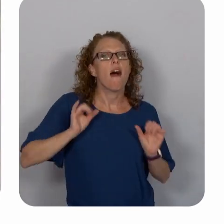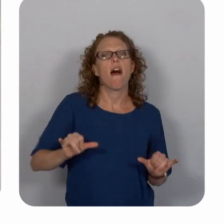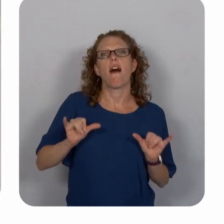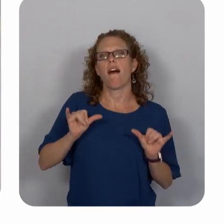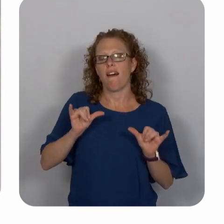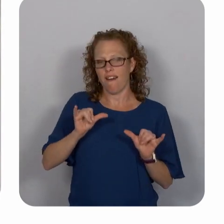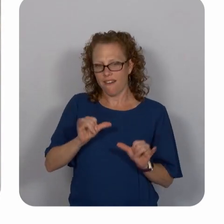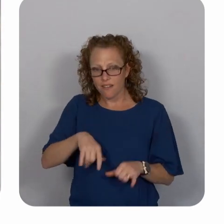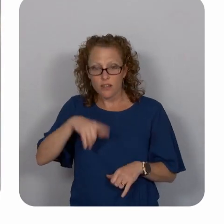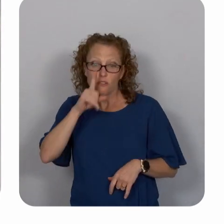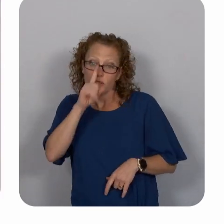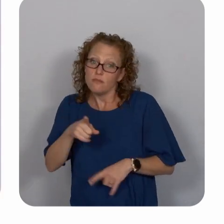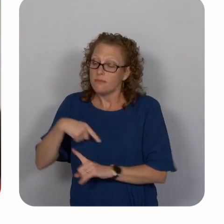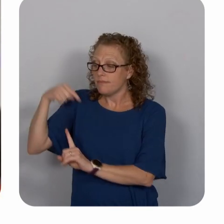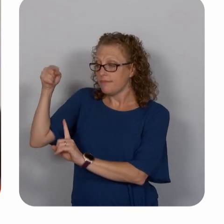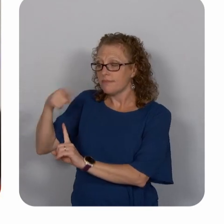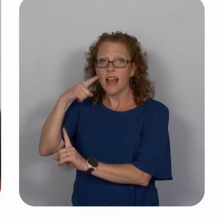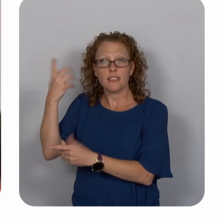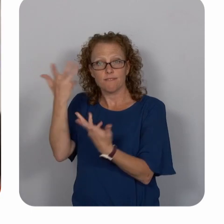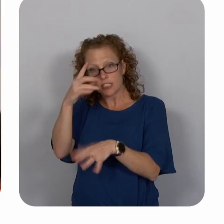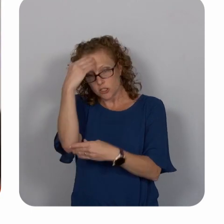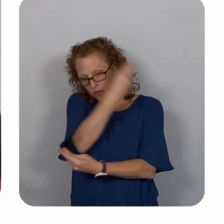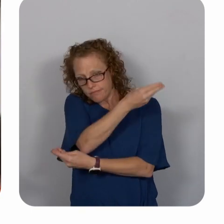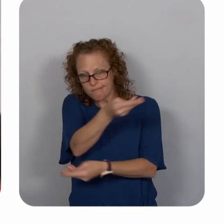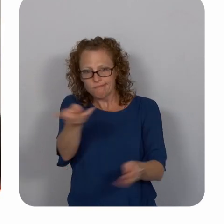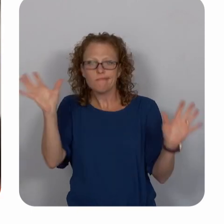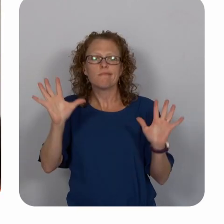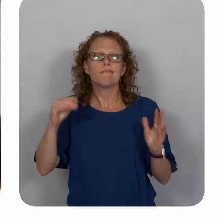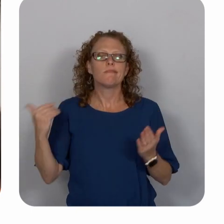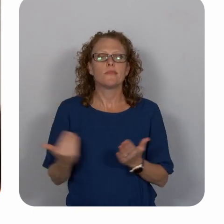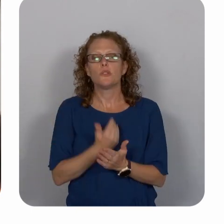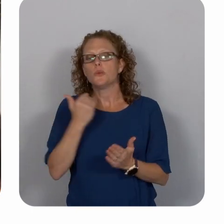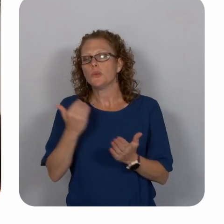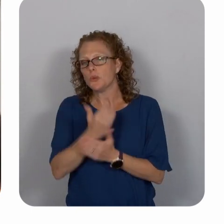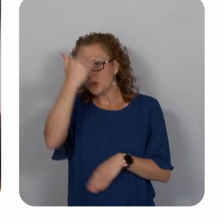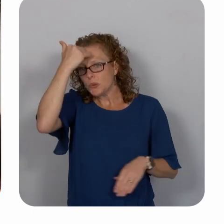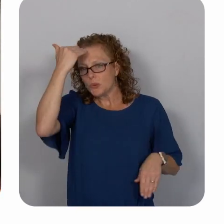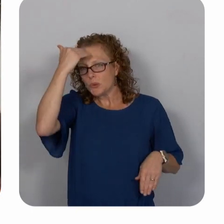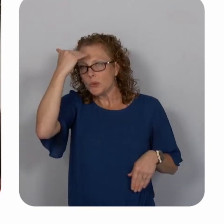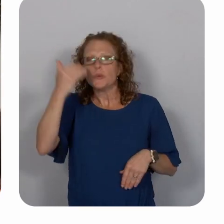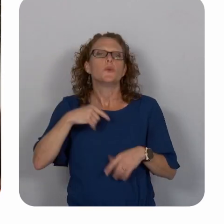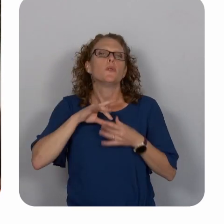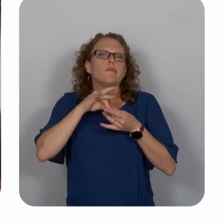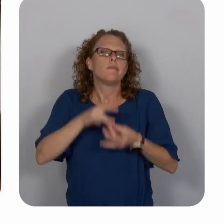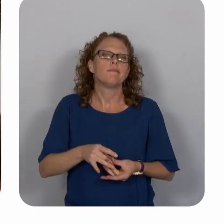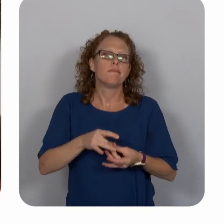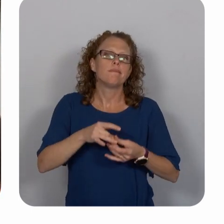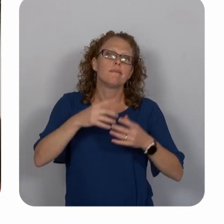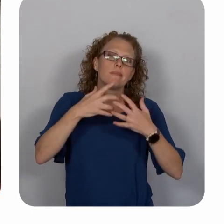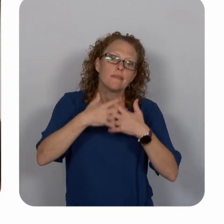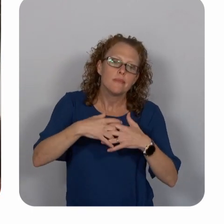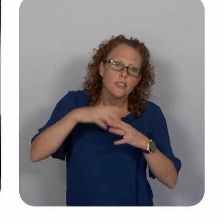thanks to the integration with our search plugin, which is making it very different from other conversational AI